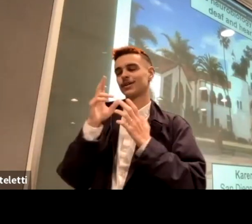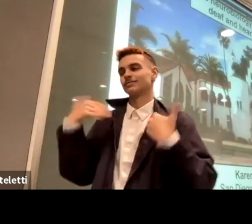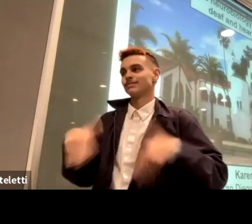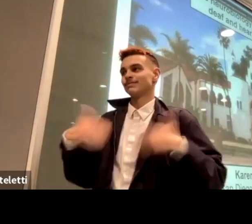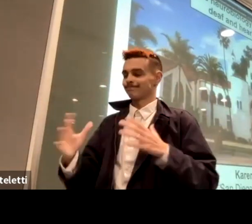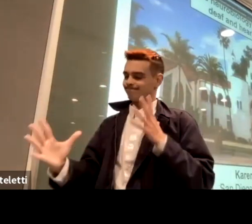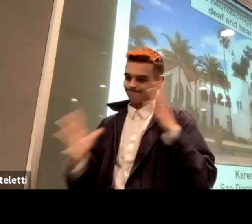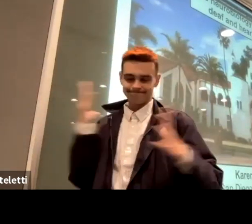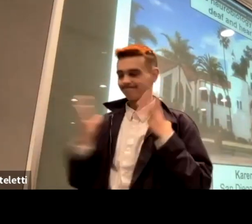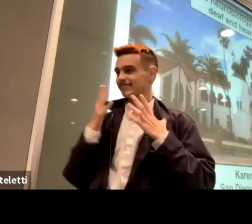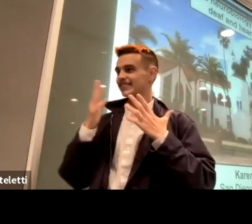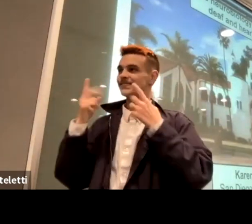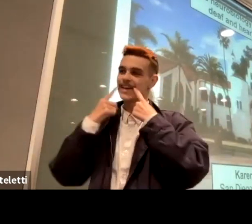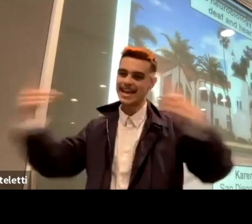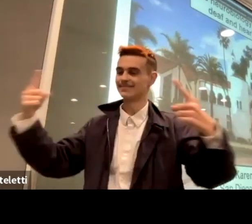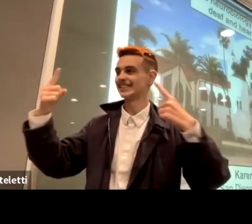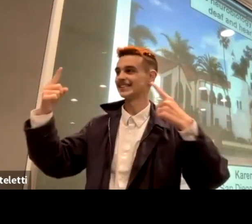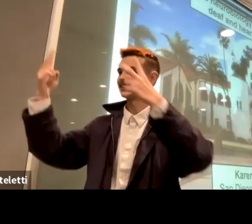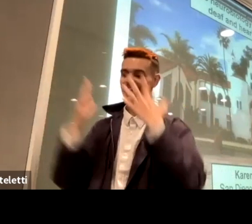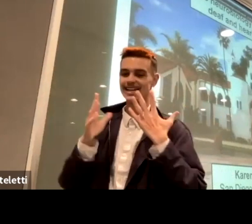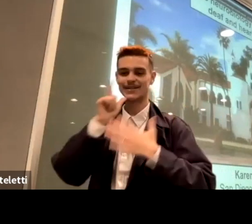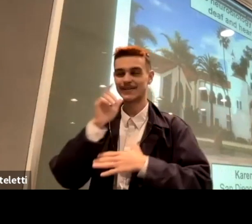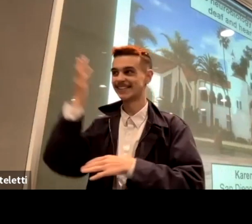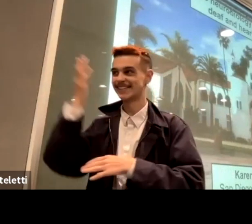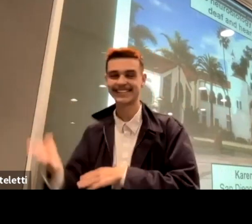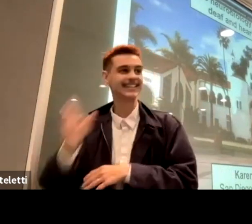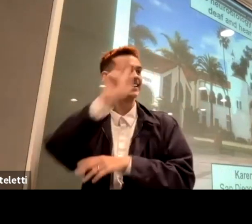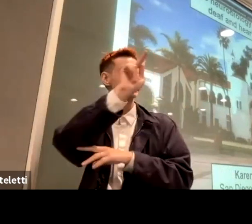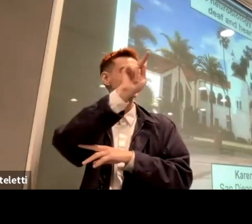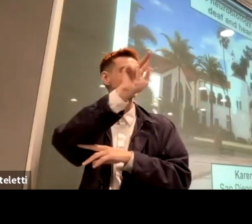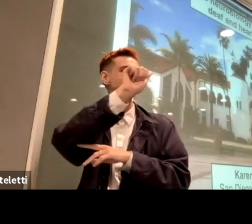Dr. Karen Emmorey